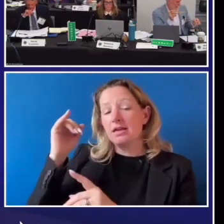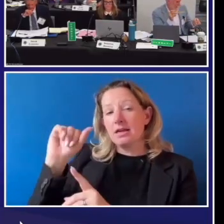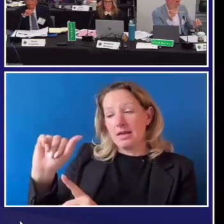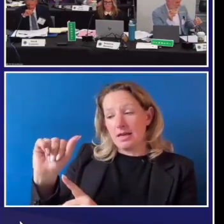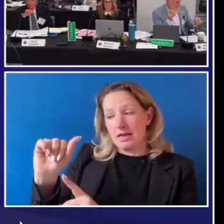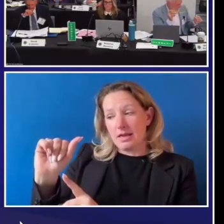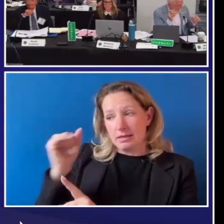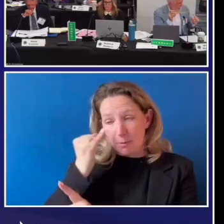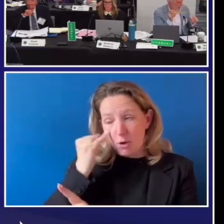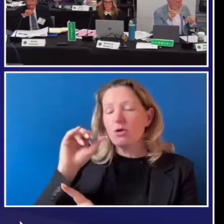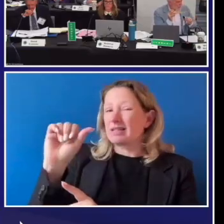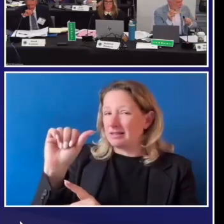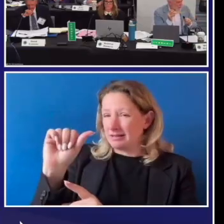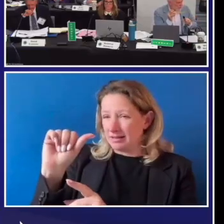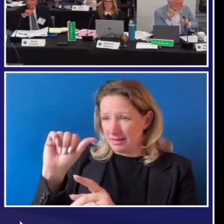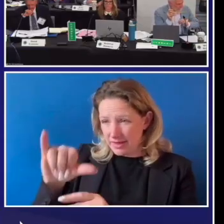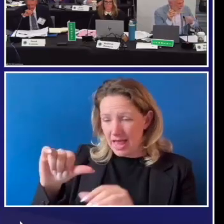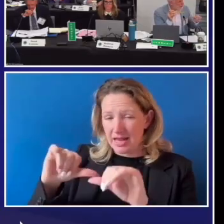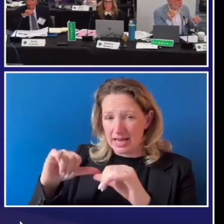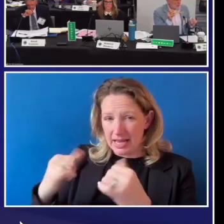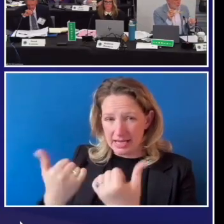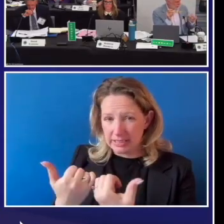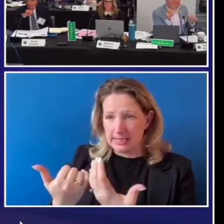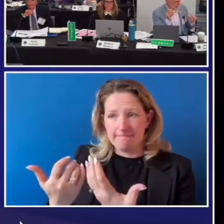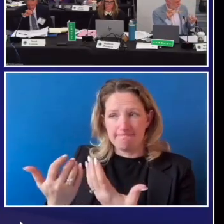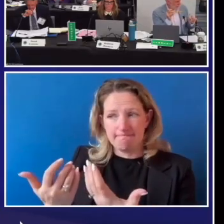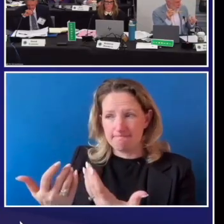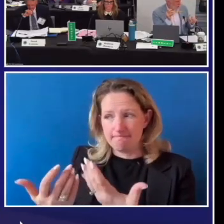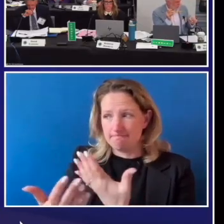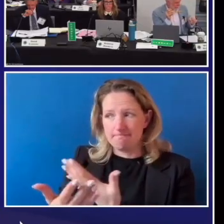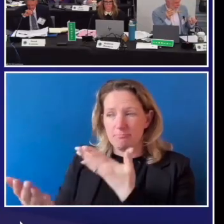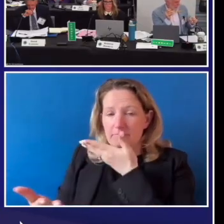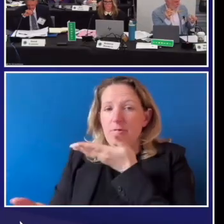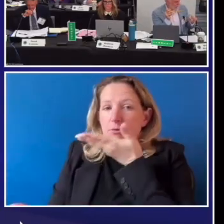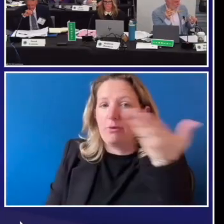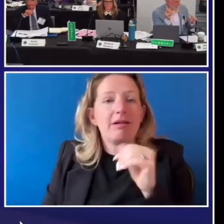Is there any due process that's involved there or is it a straight?